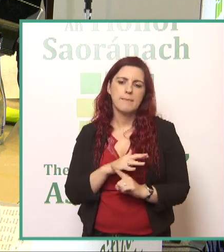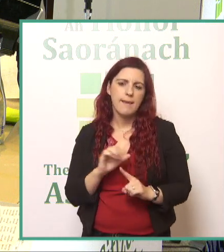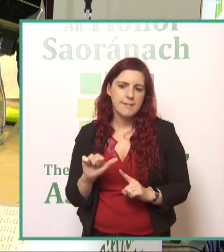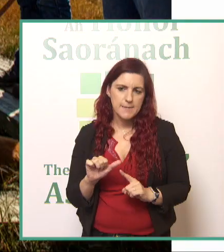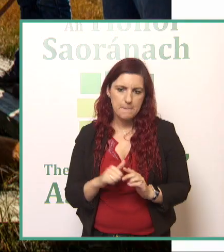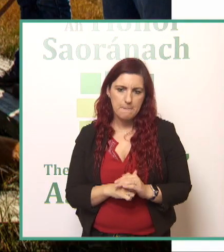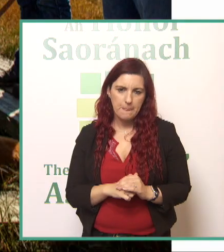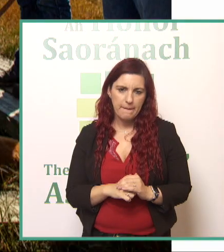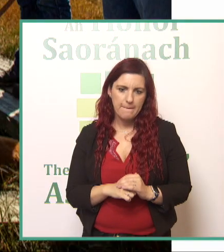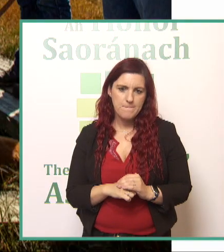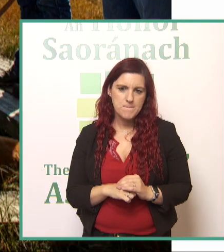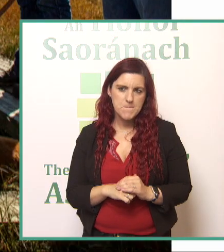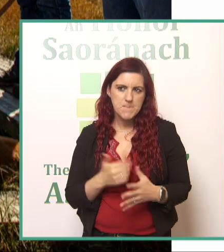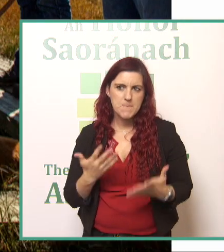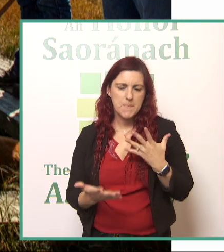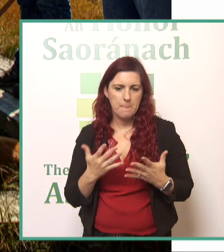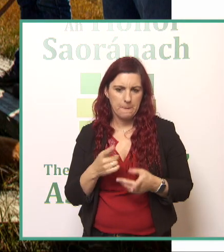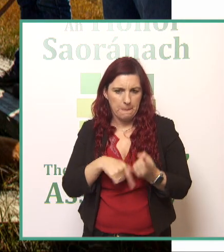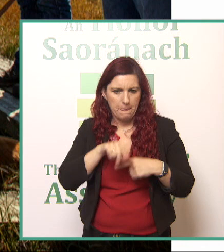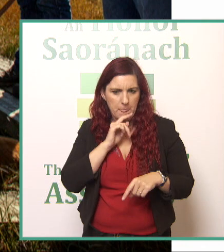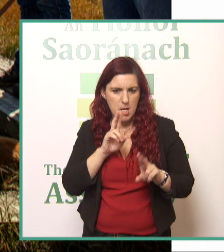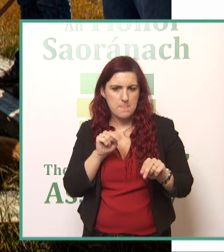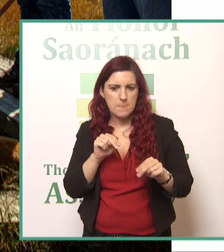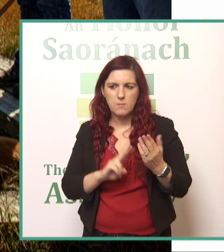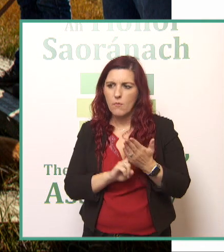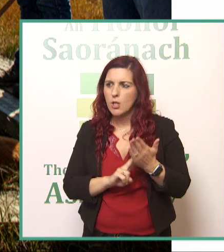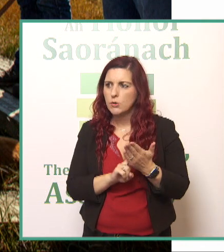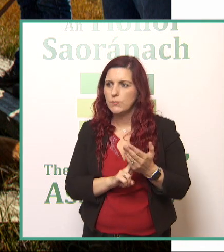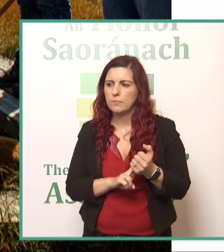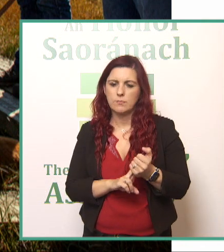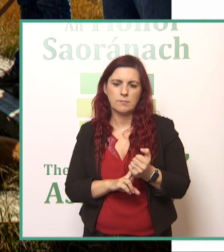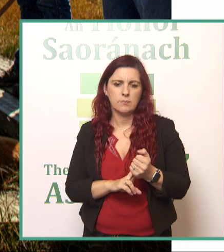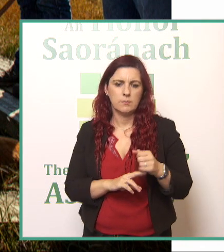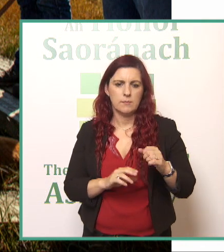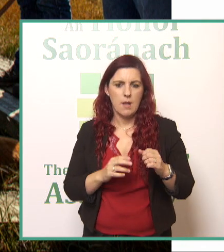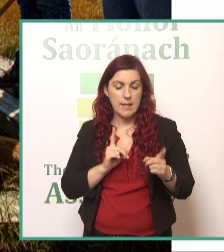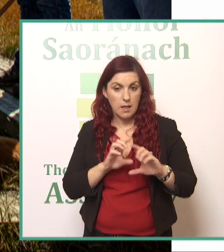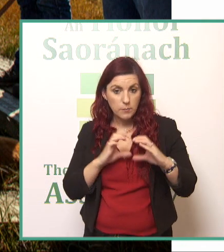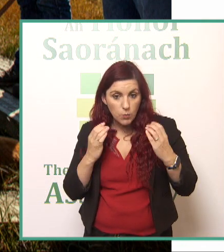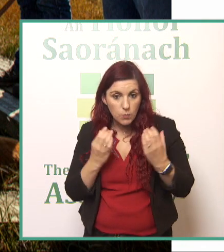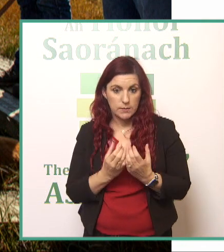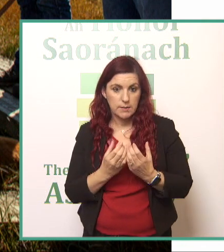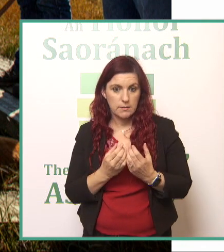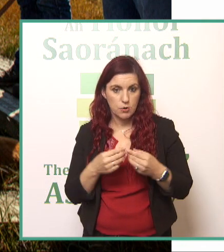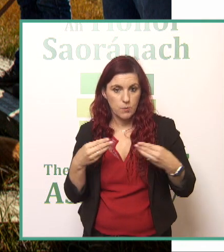And how we can actually use Community very effectively to protect those assets. So